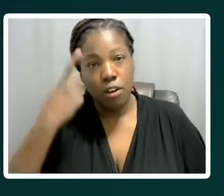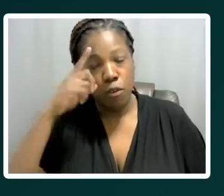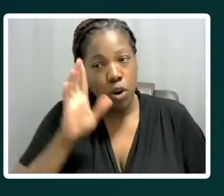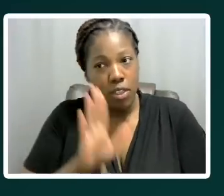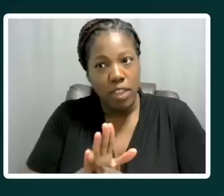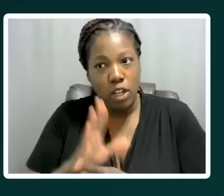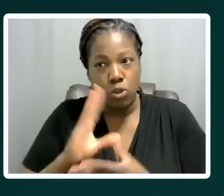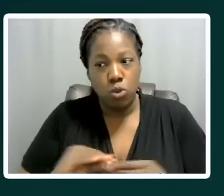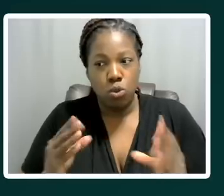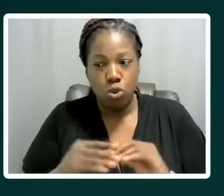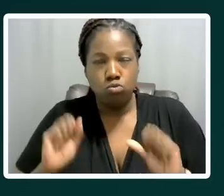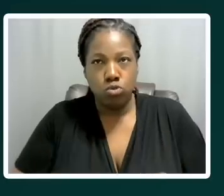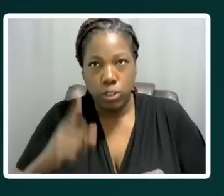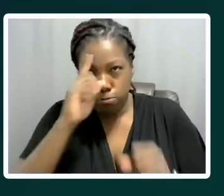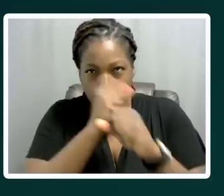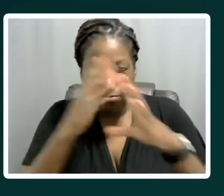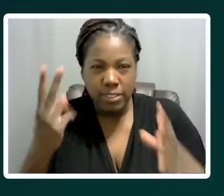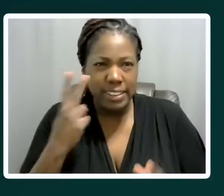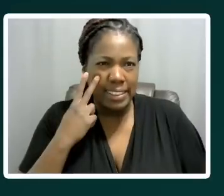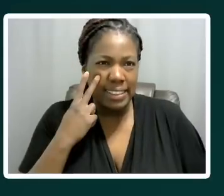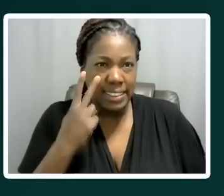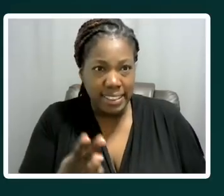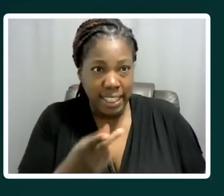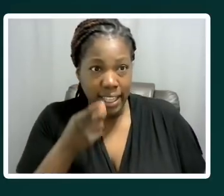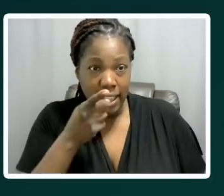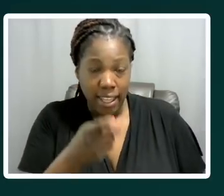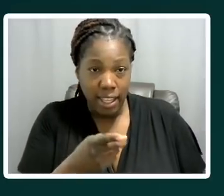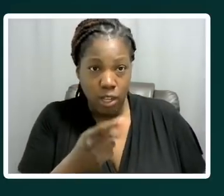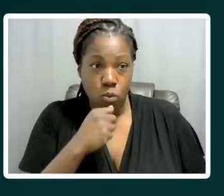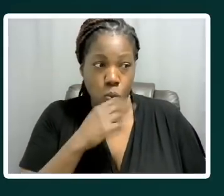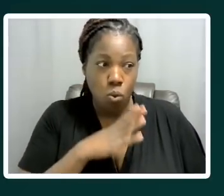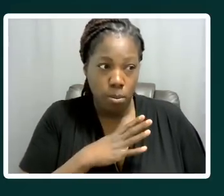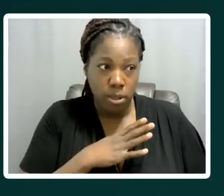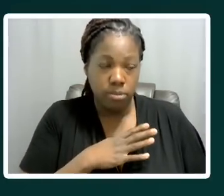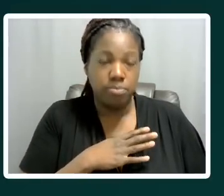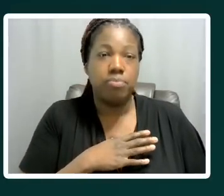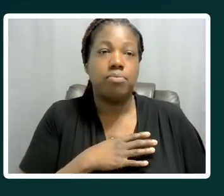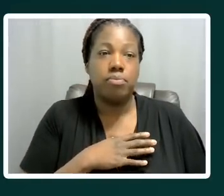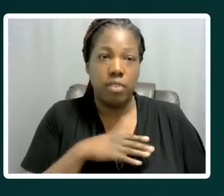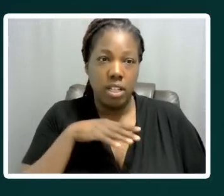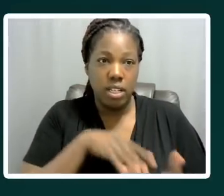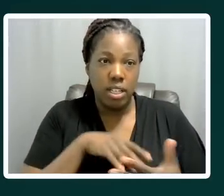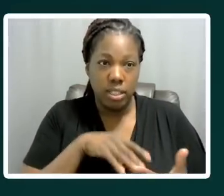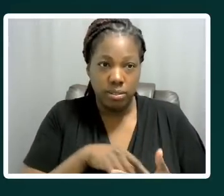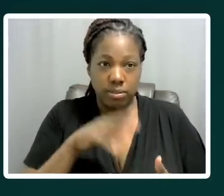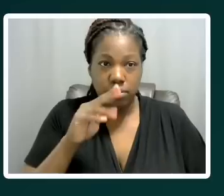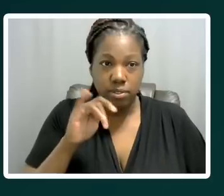you can see a couple here. One is a woman who studies the microbiome of salamander skin. So